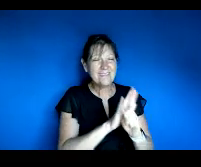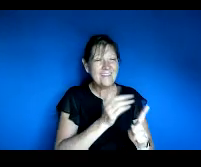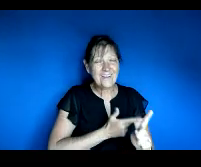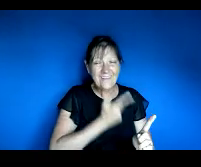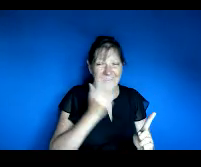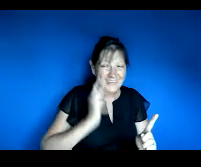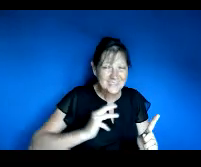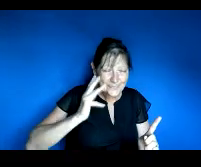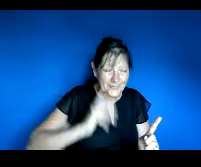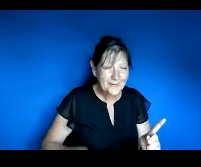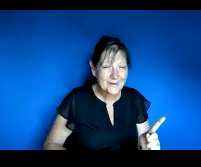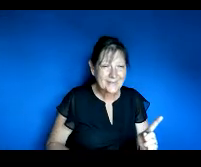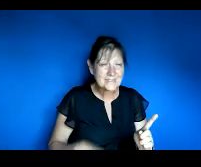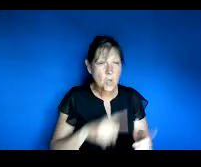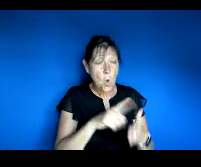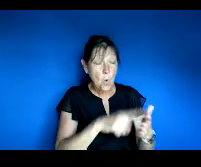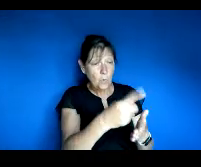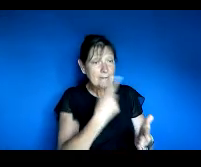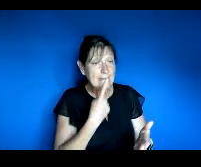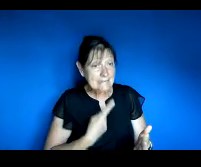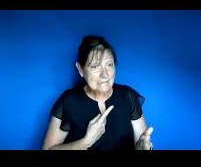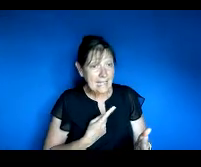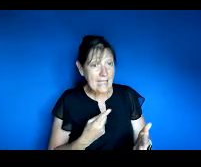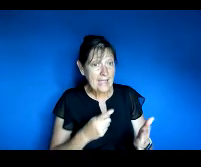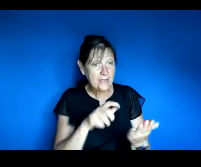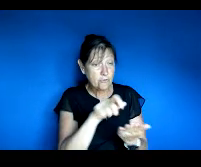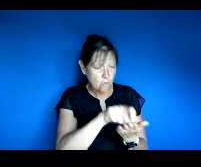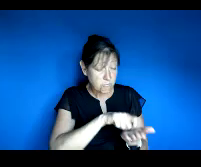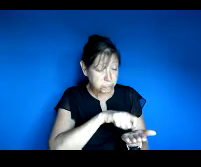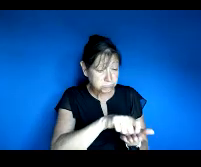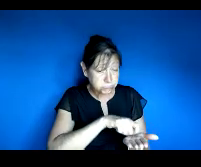the information that they share through their student narrative and through that documentation.